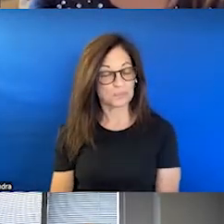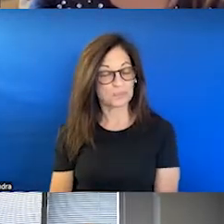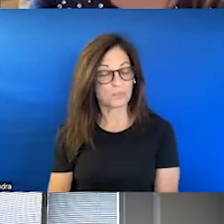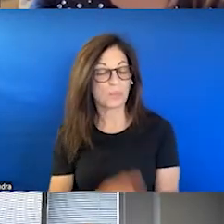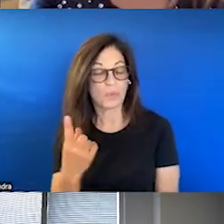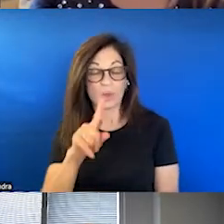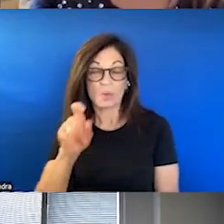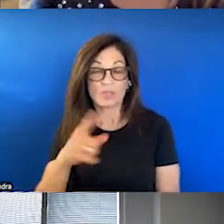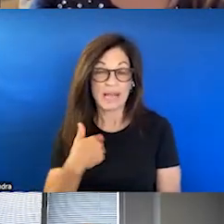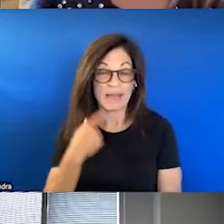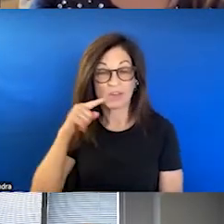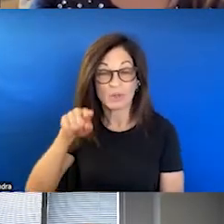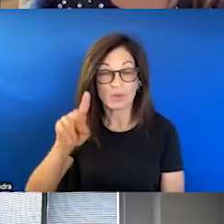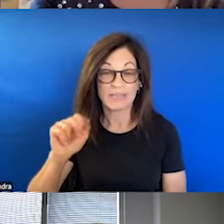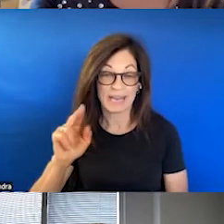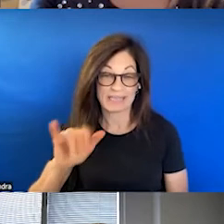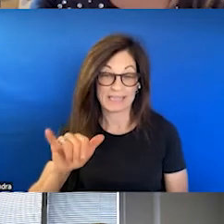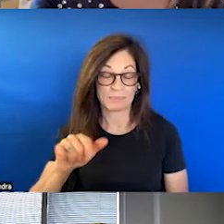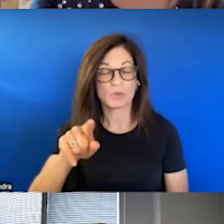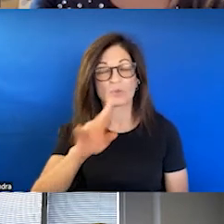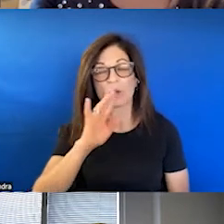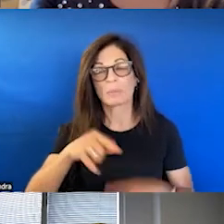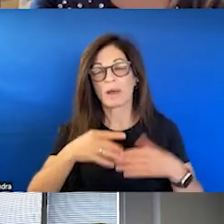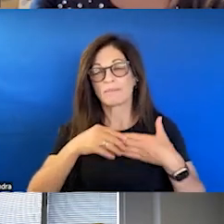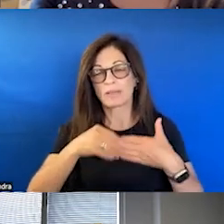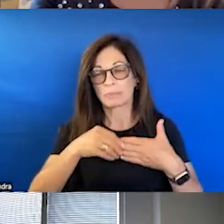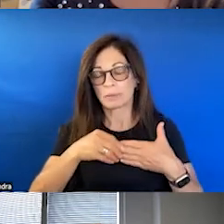THERE IS THIS, YOU TALKED ABOUT FLEXIBILITY WHICH I THINK IS IMPORTANT IN TERMS OF TIMELINESS.